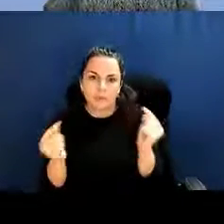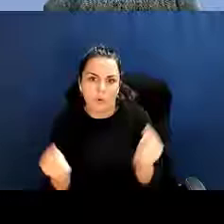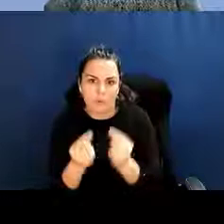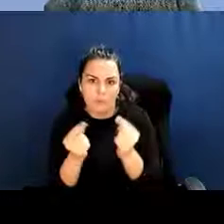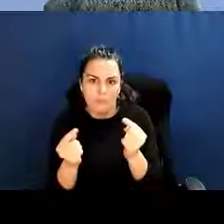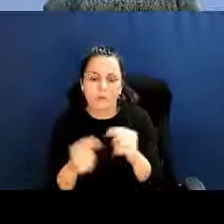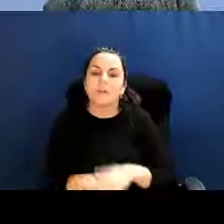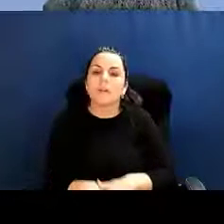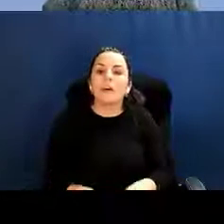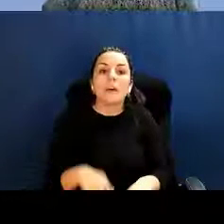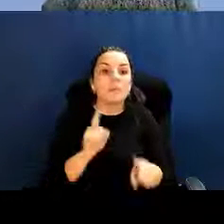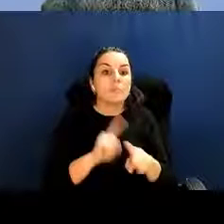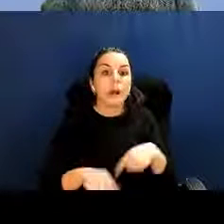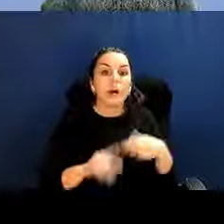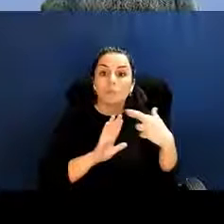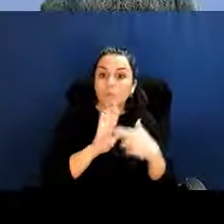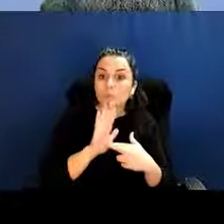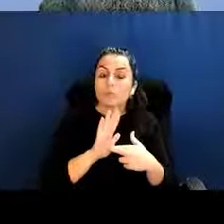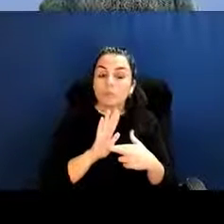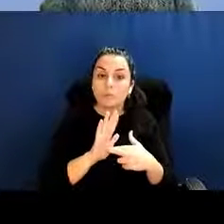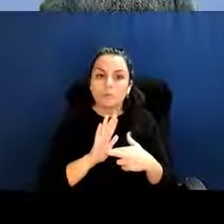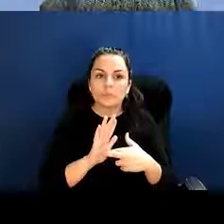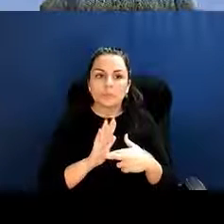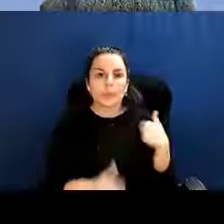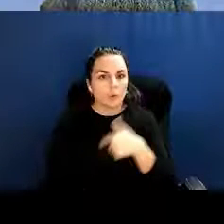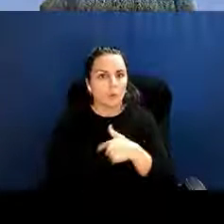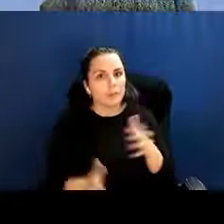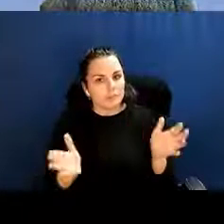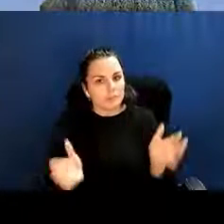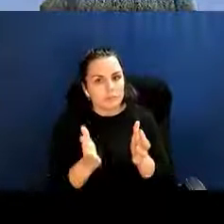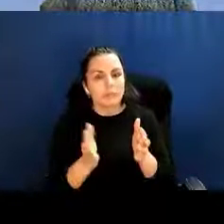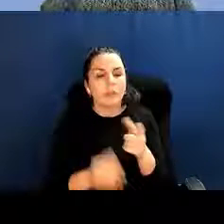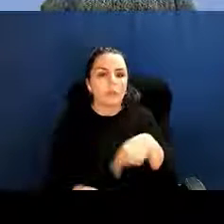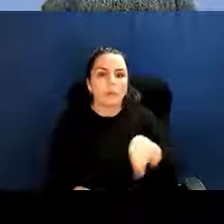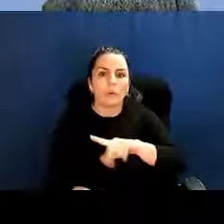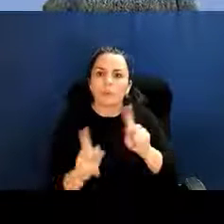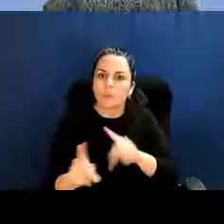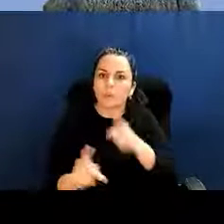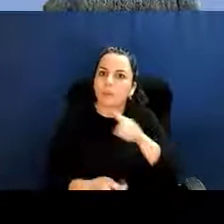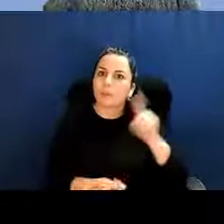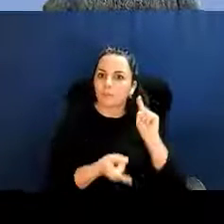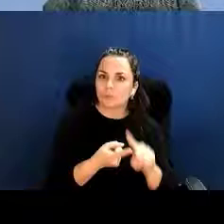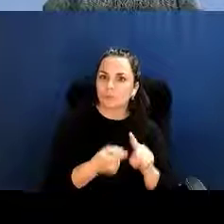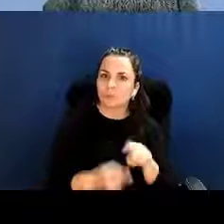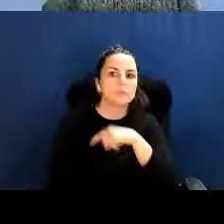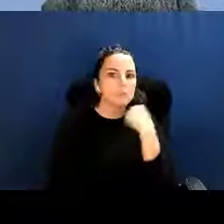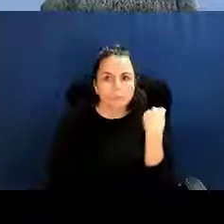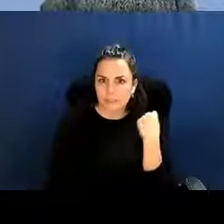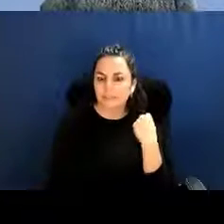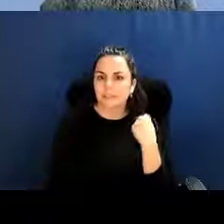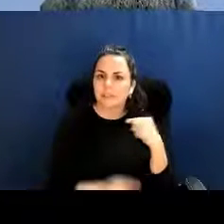requirements, that research minimize risks of harm to prospective participants, or to participants,